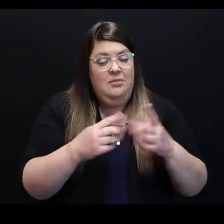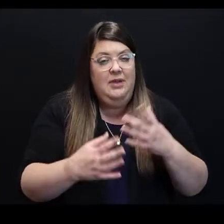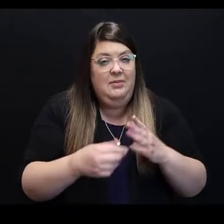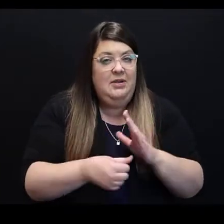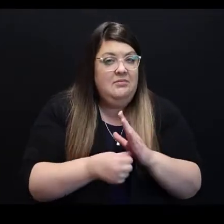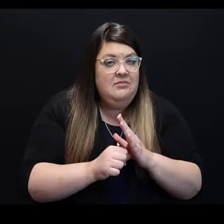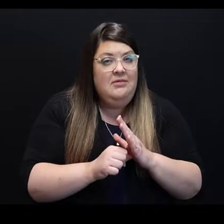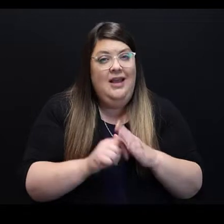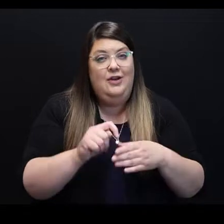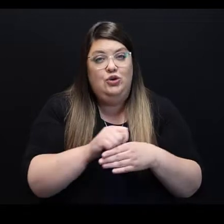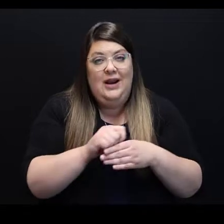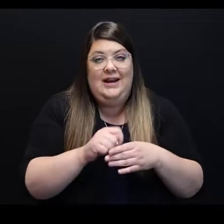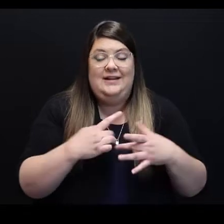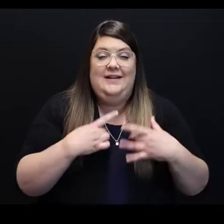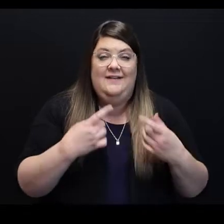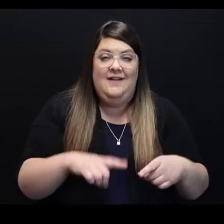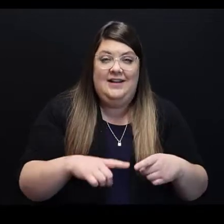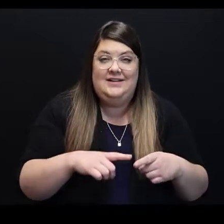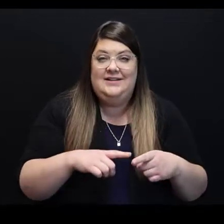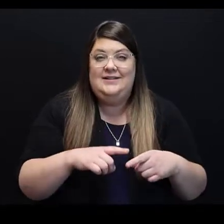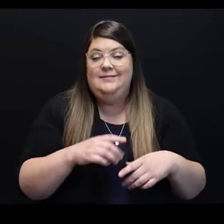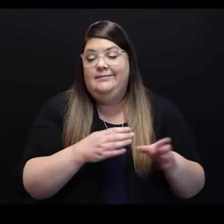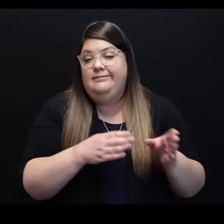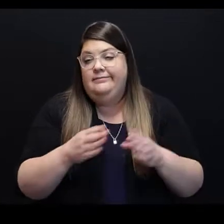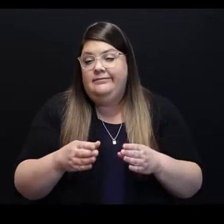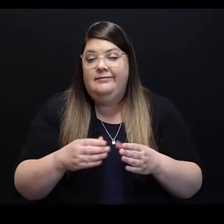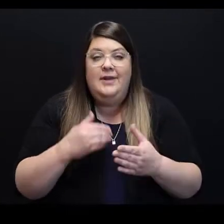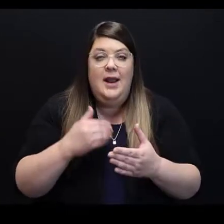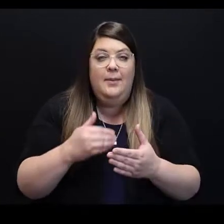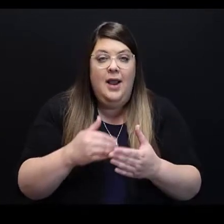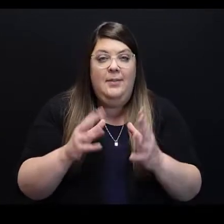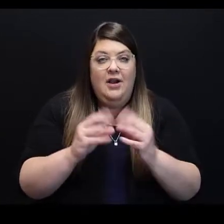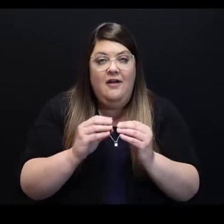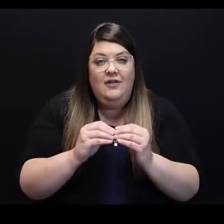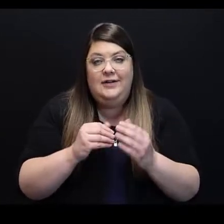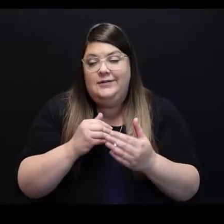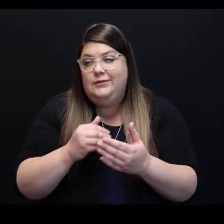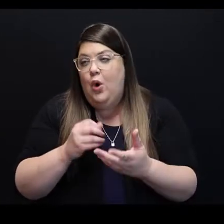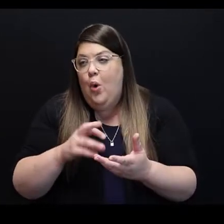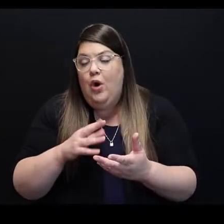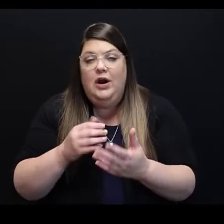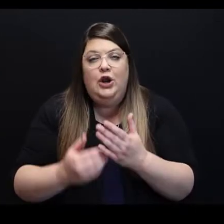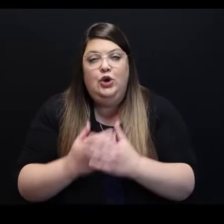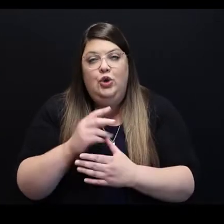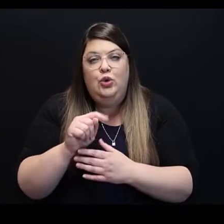events feature an upcoming conference or a new tool or guide in the NCRTTM library.